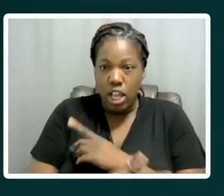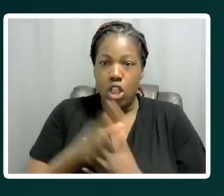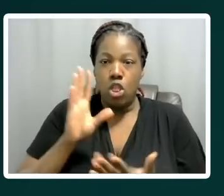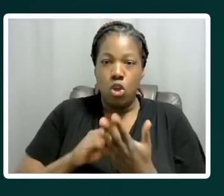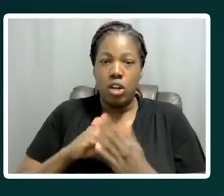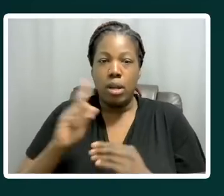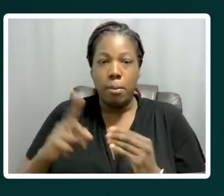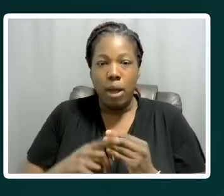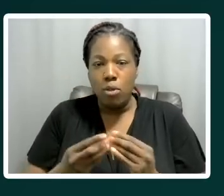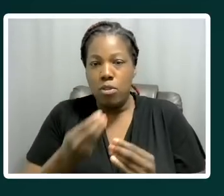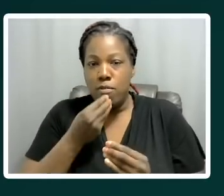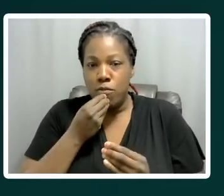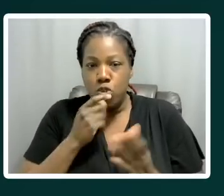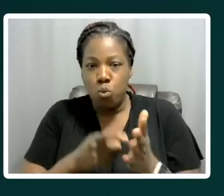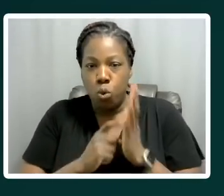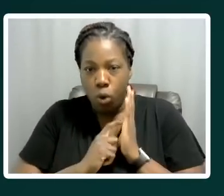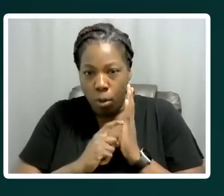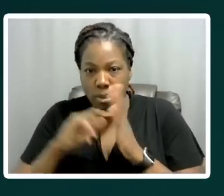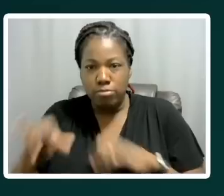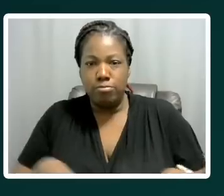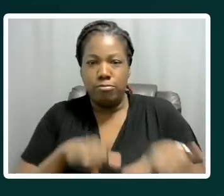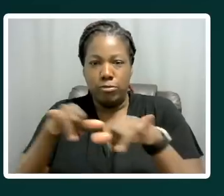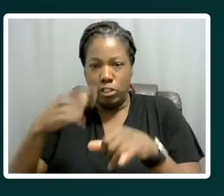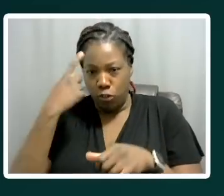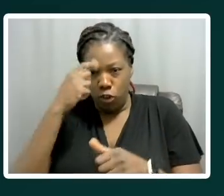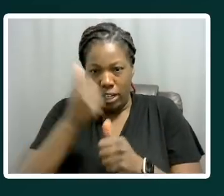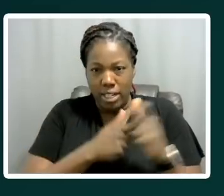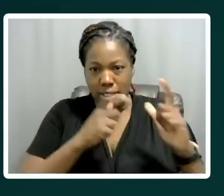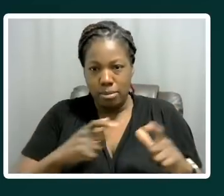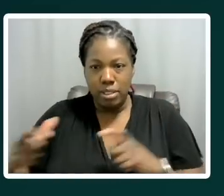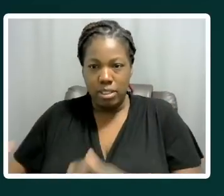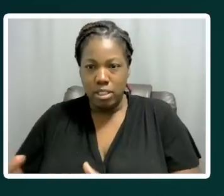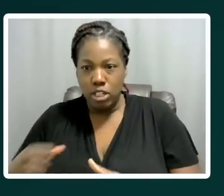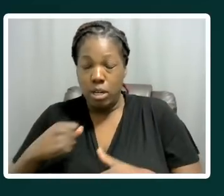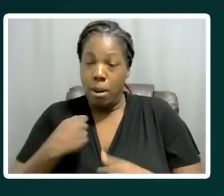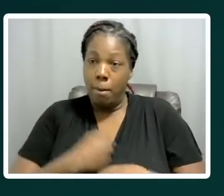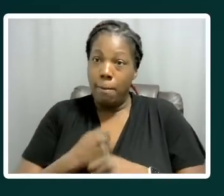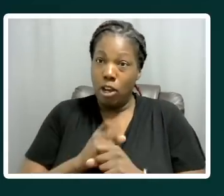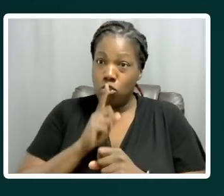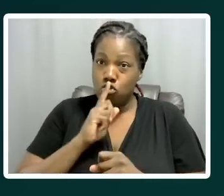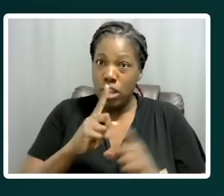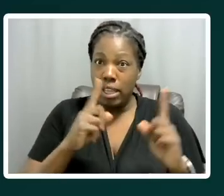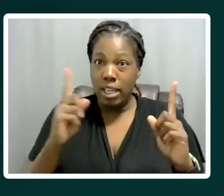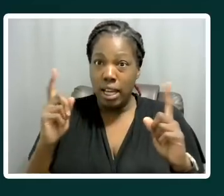Art is also a great means of making complex ideas relatable. Through visual representation of the